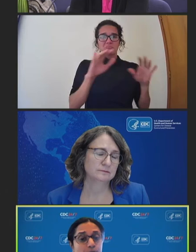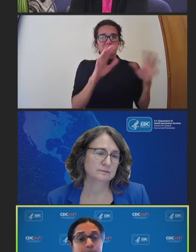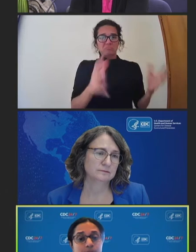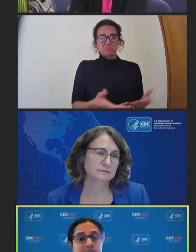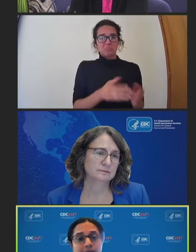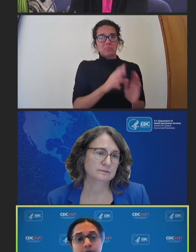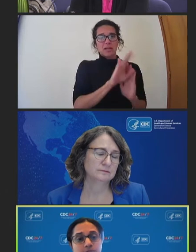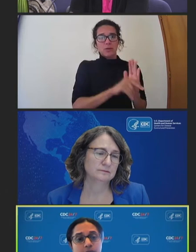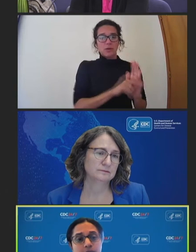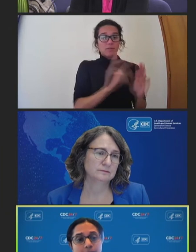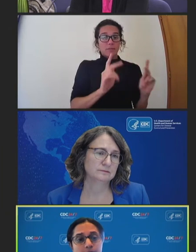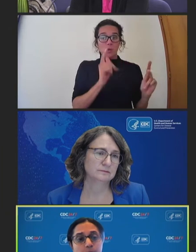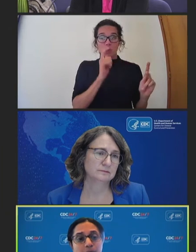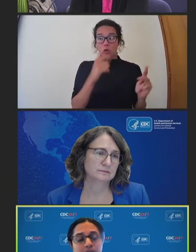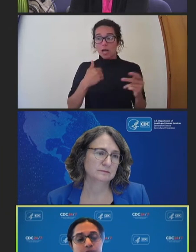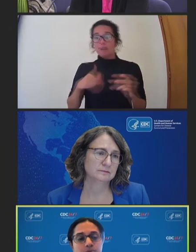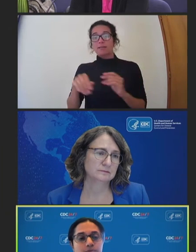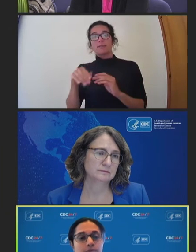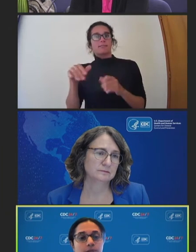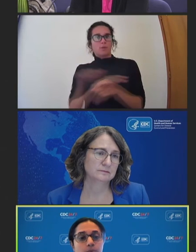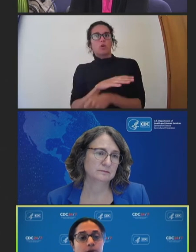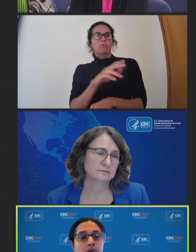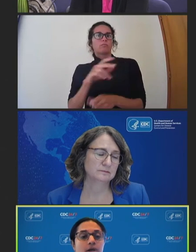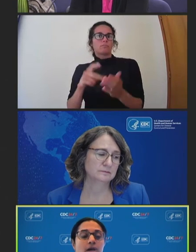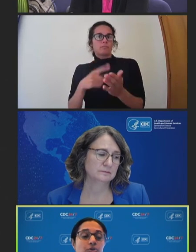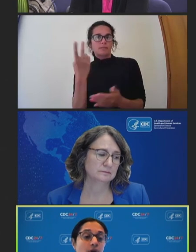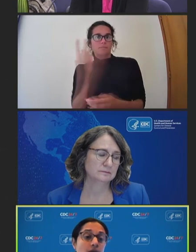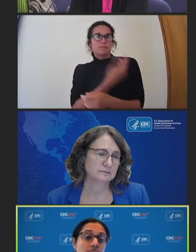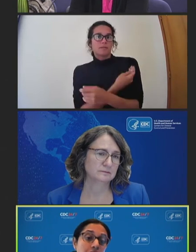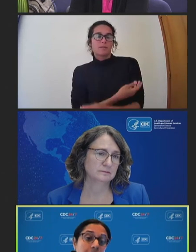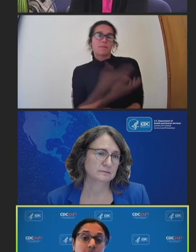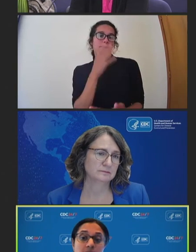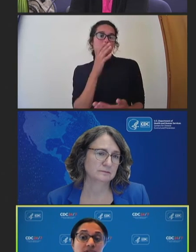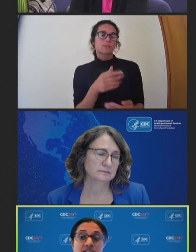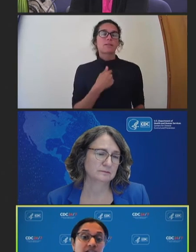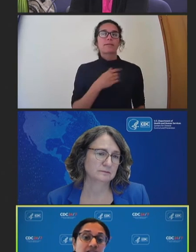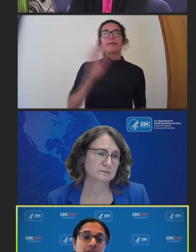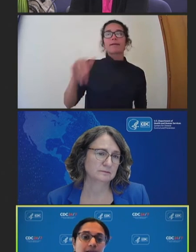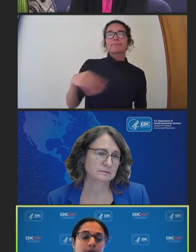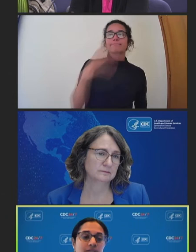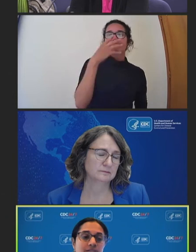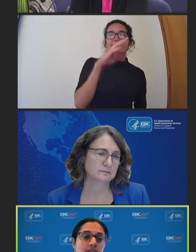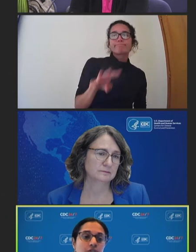perhaps it's an out-of-sight, out-of-mind sort of thing where they're not thinking that mpox is an